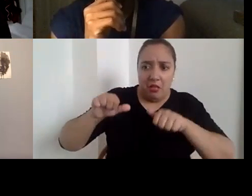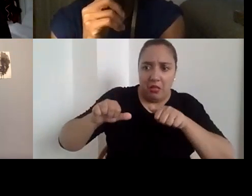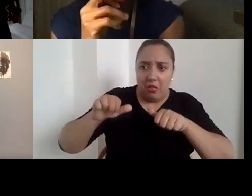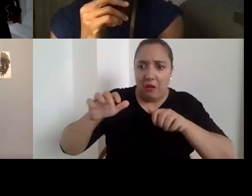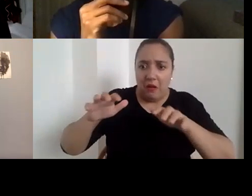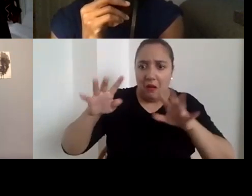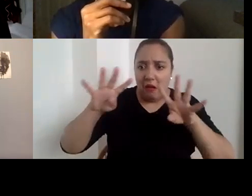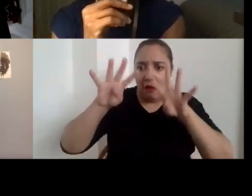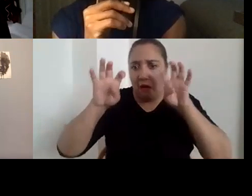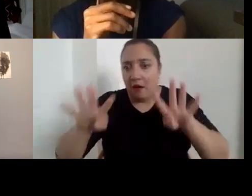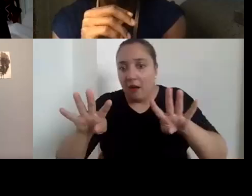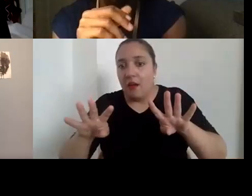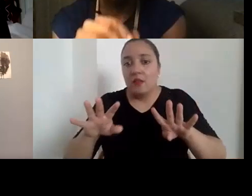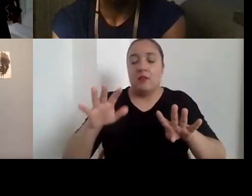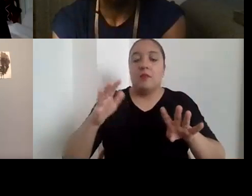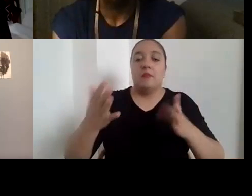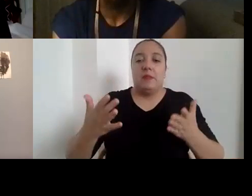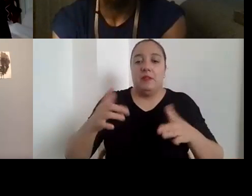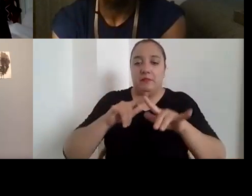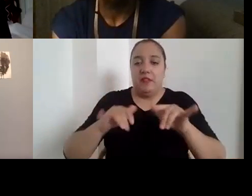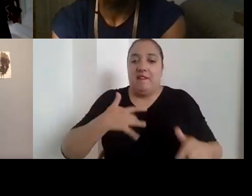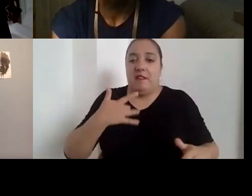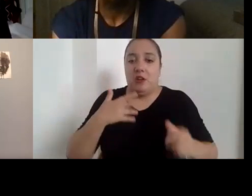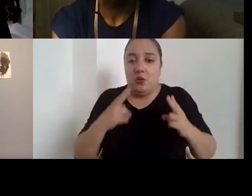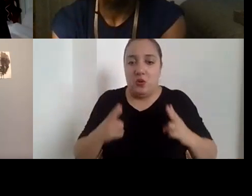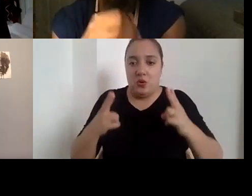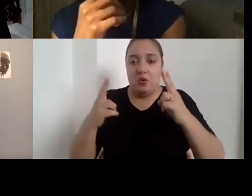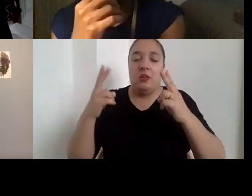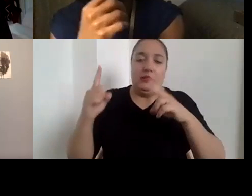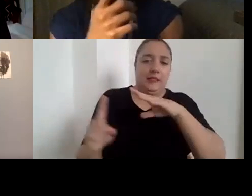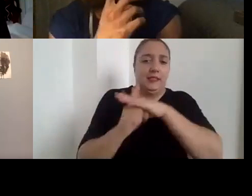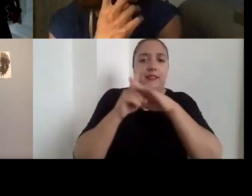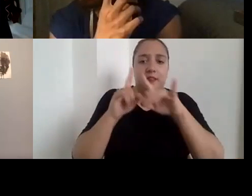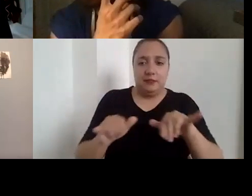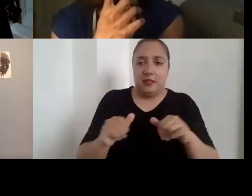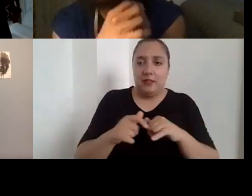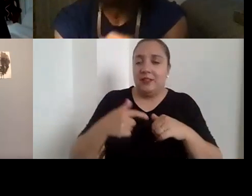Yeah, I'm kind of just like -- >> Yeah, no I hear you.